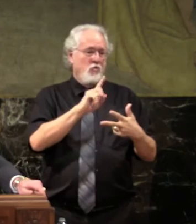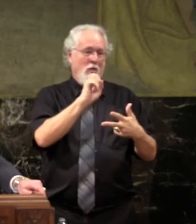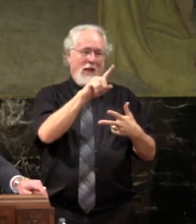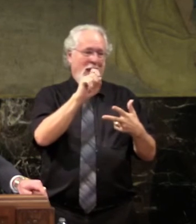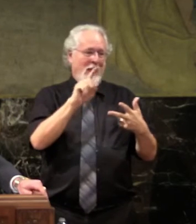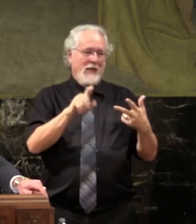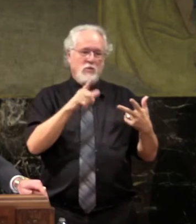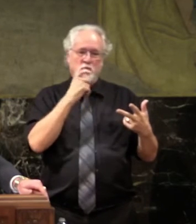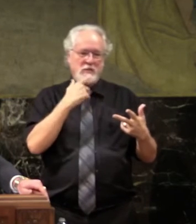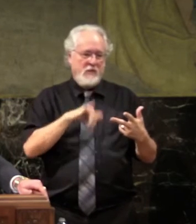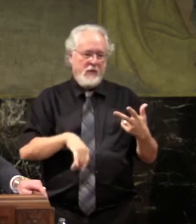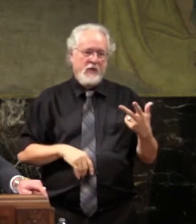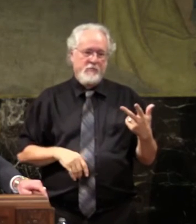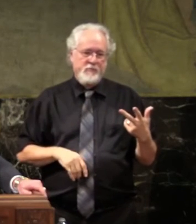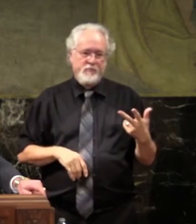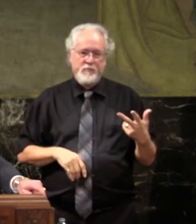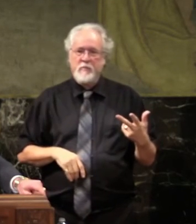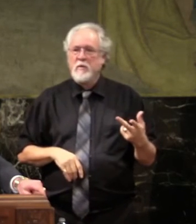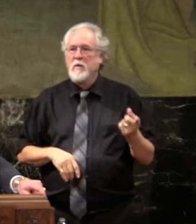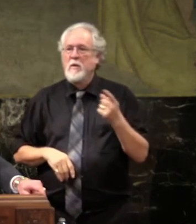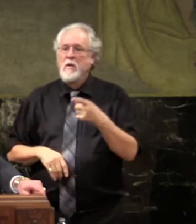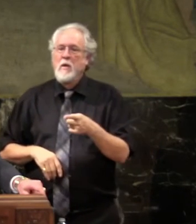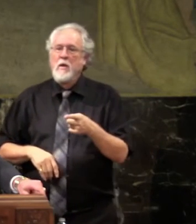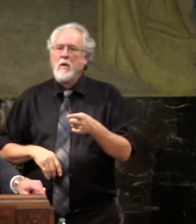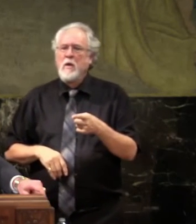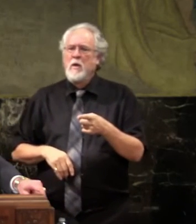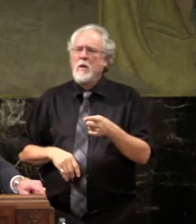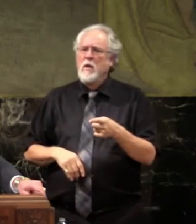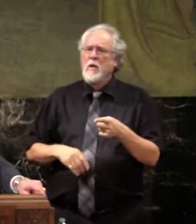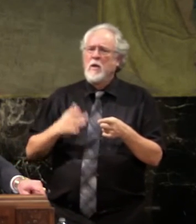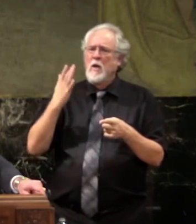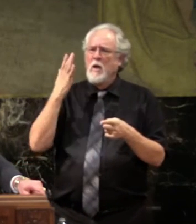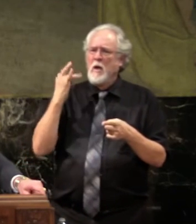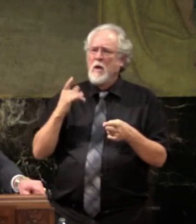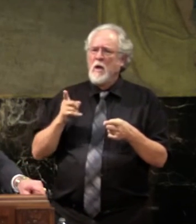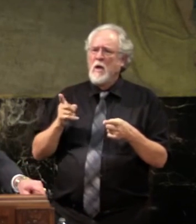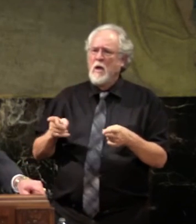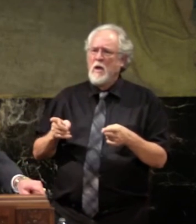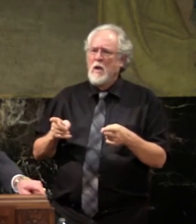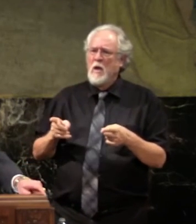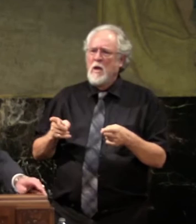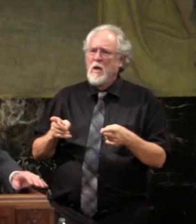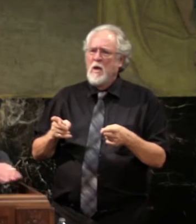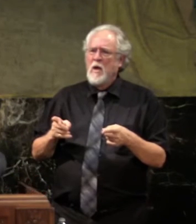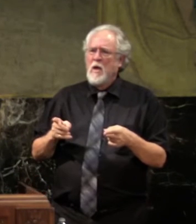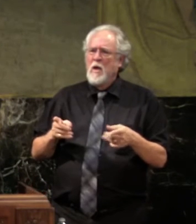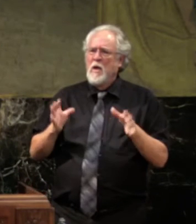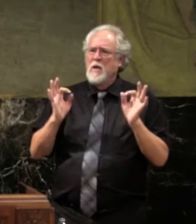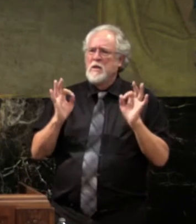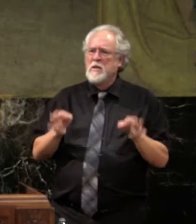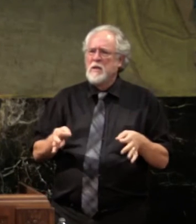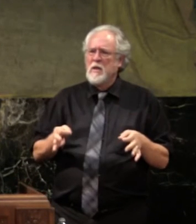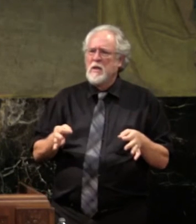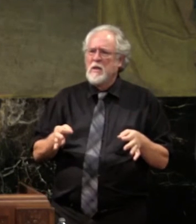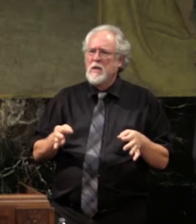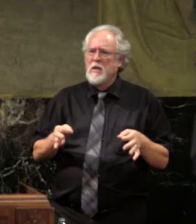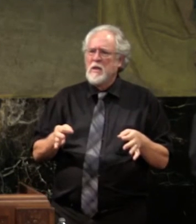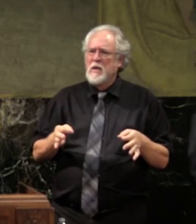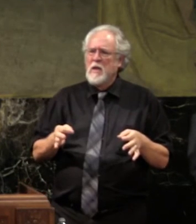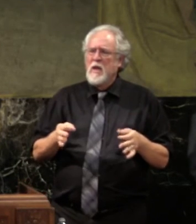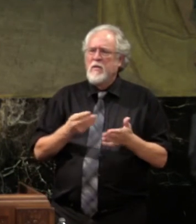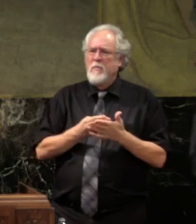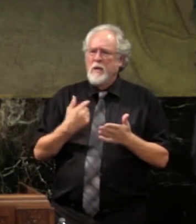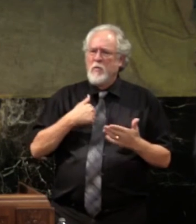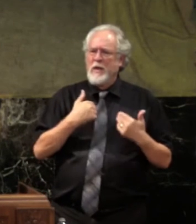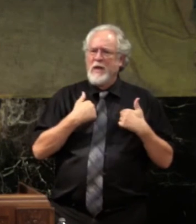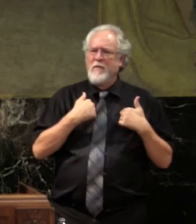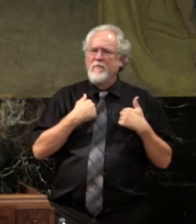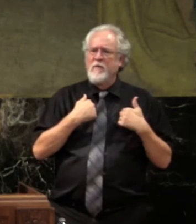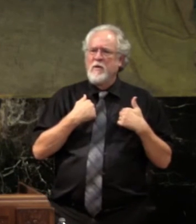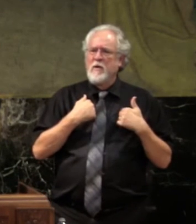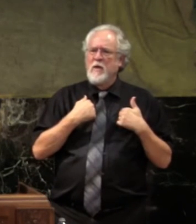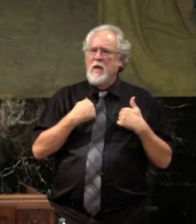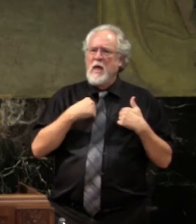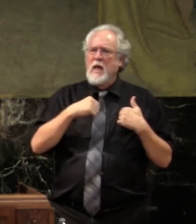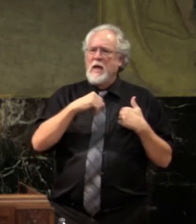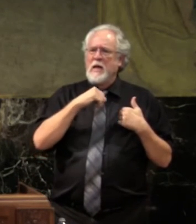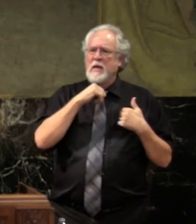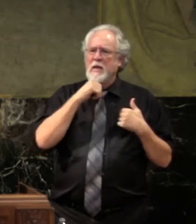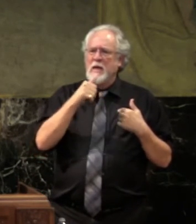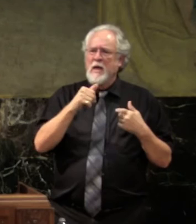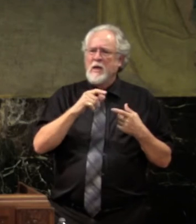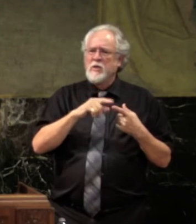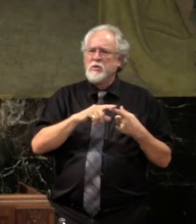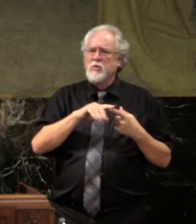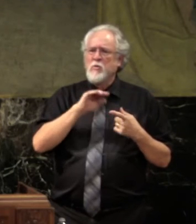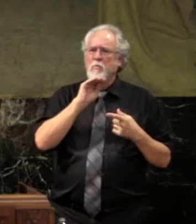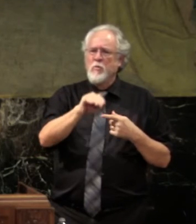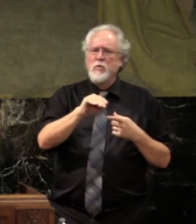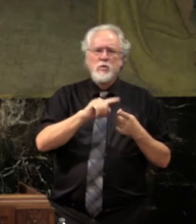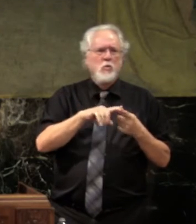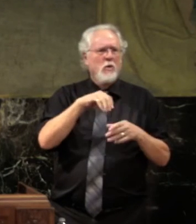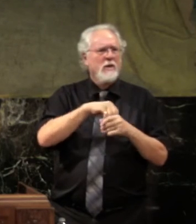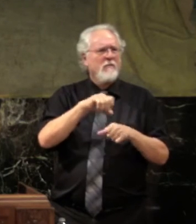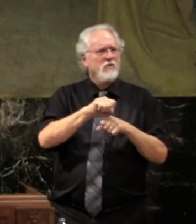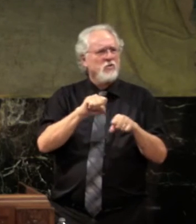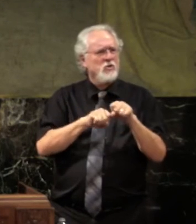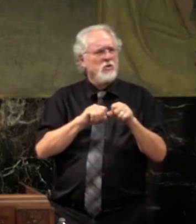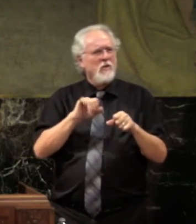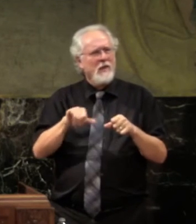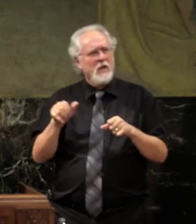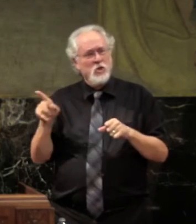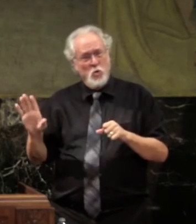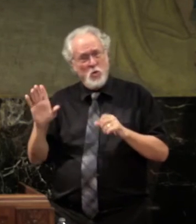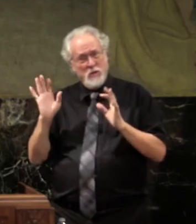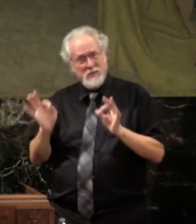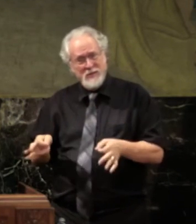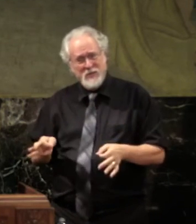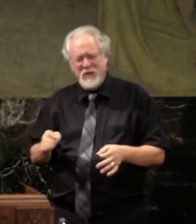making those statements